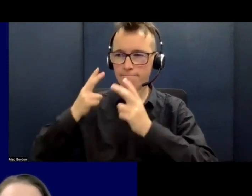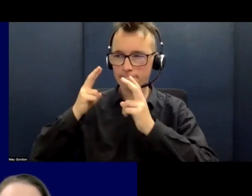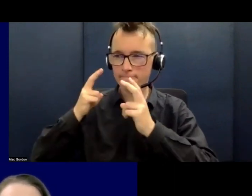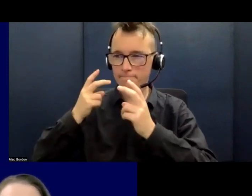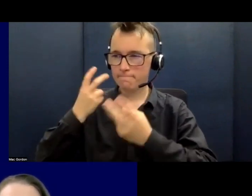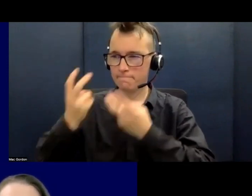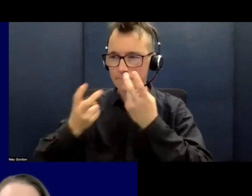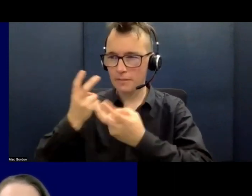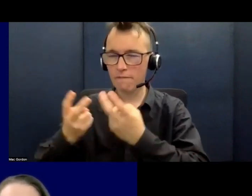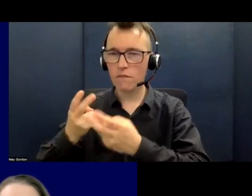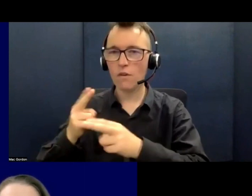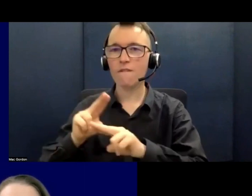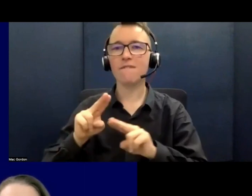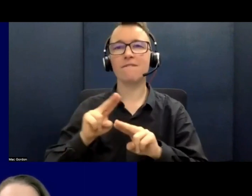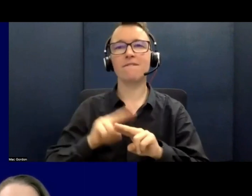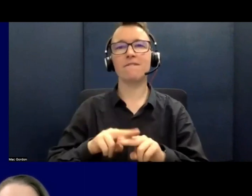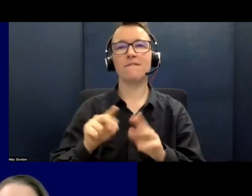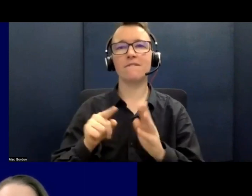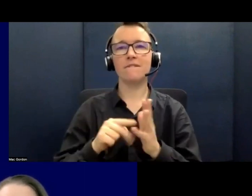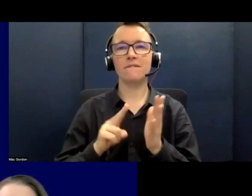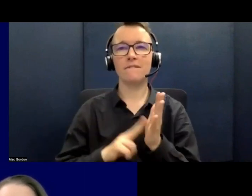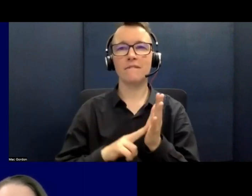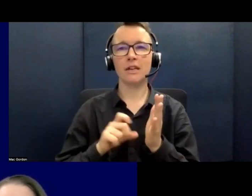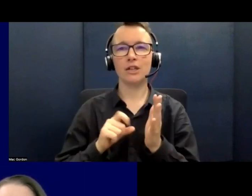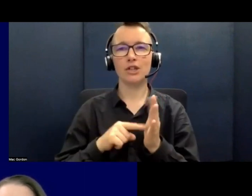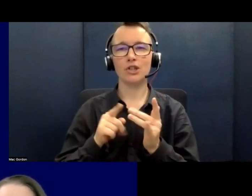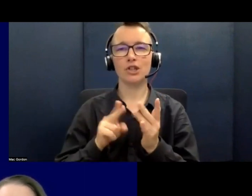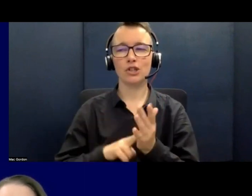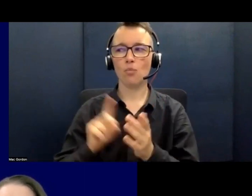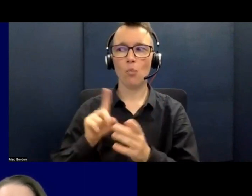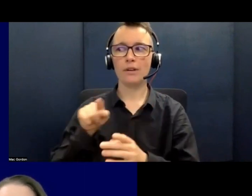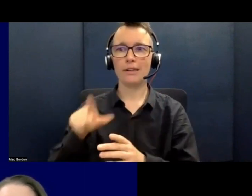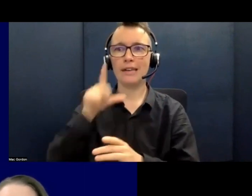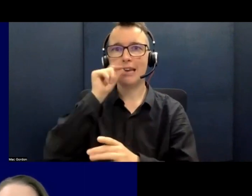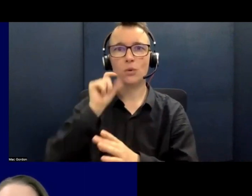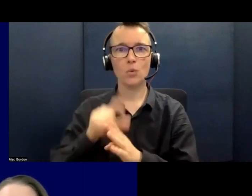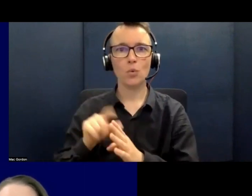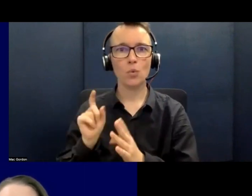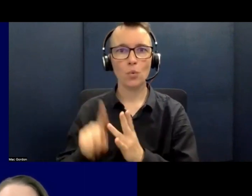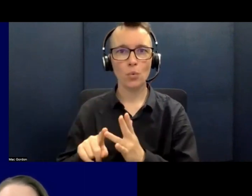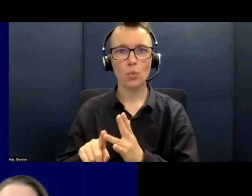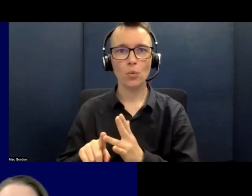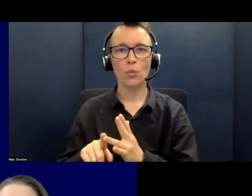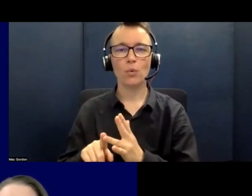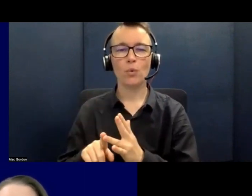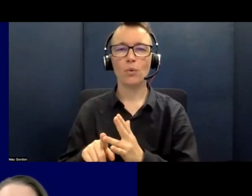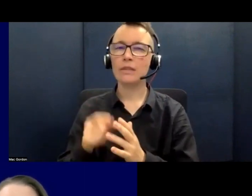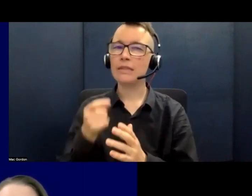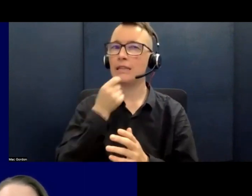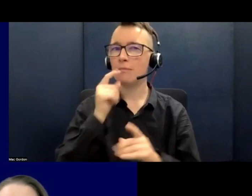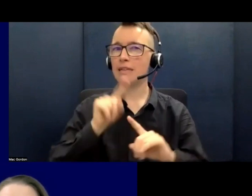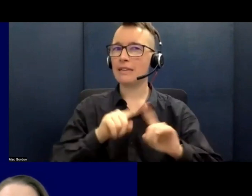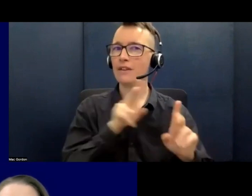and how to improve that function. So both of these appointments, or both of these services,